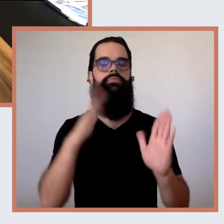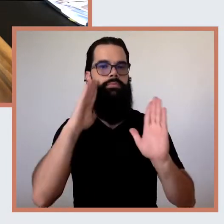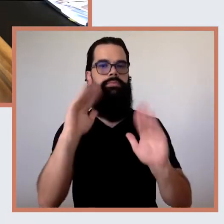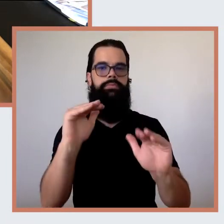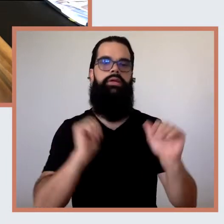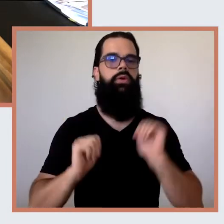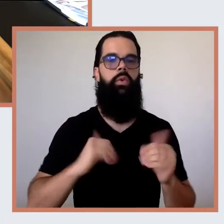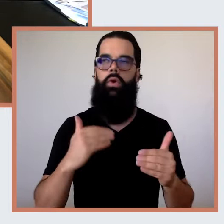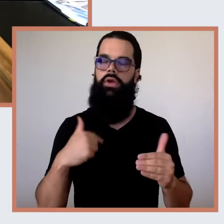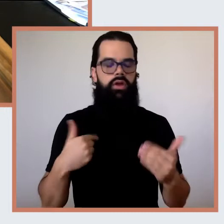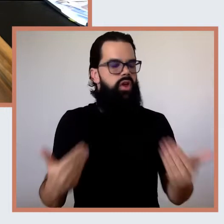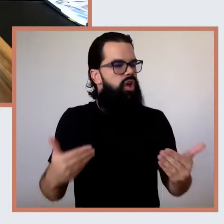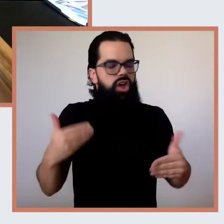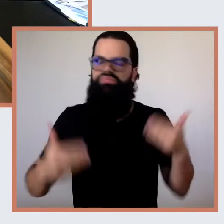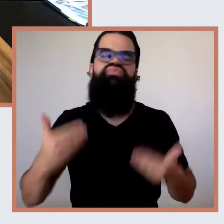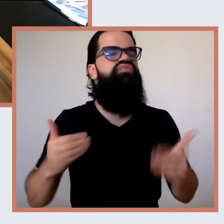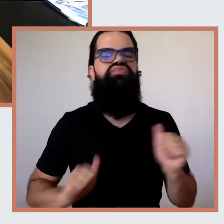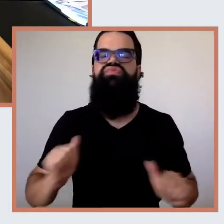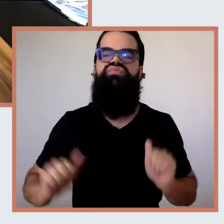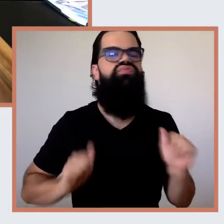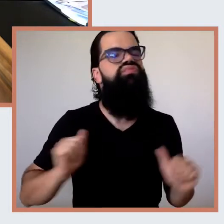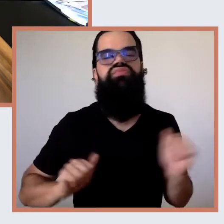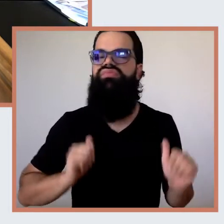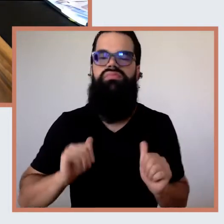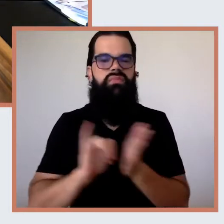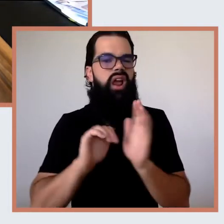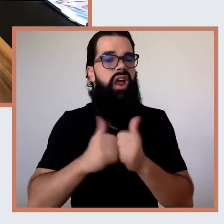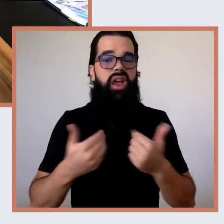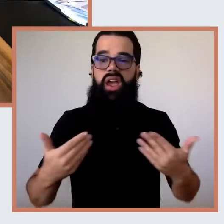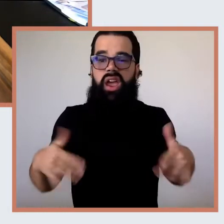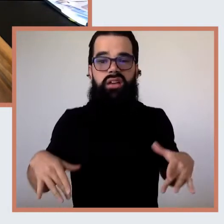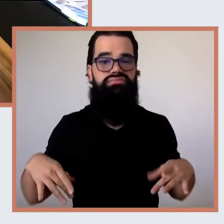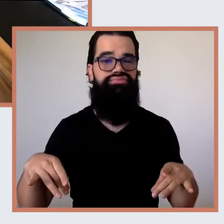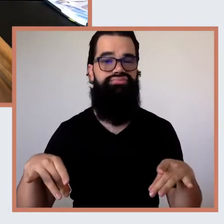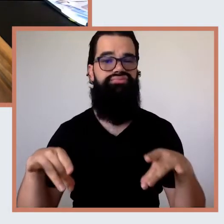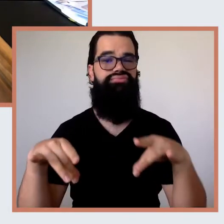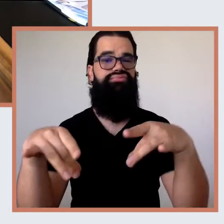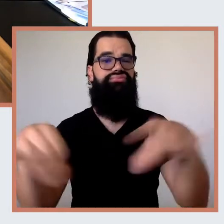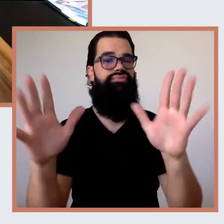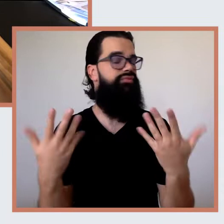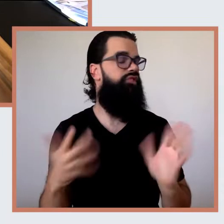right, even though I thought, no, all I'm going to do is act. But what happened is I got into an improvisational acting class,